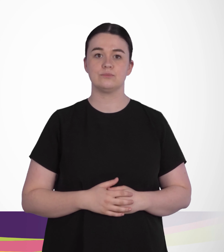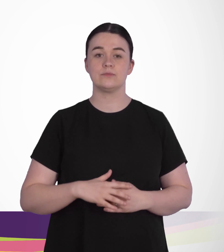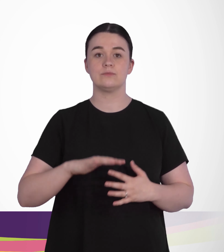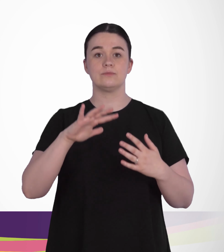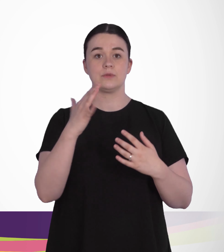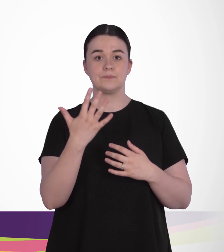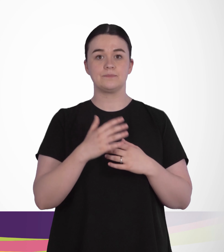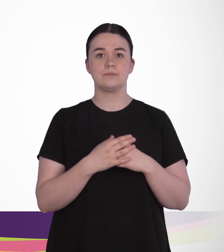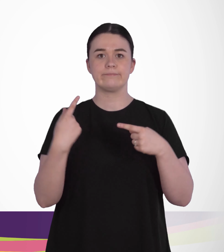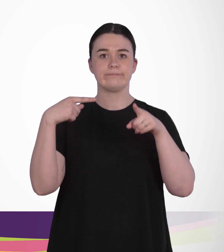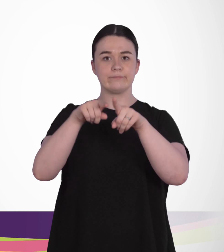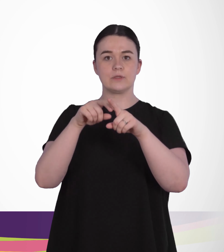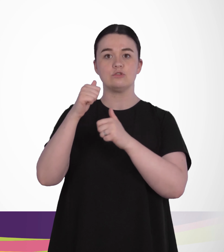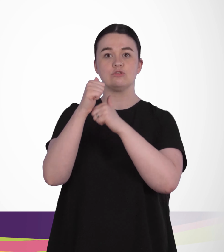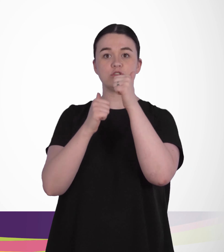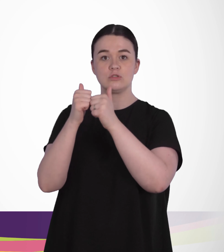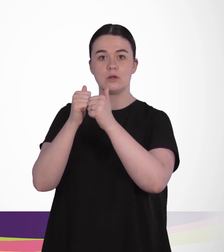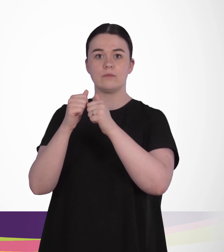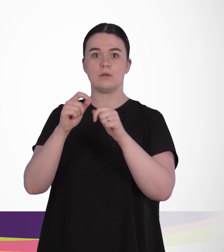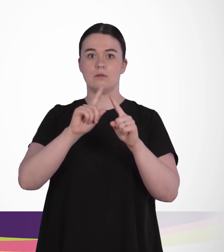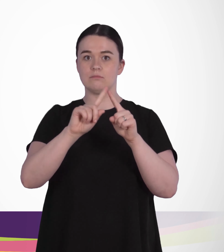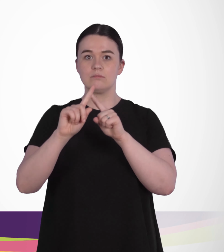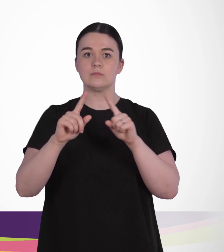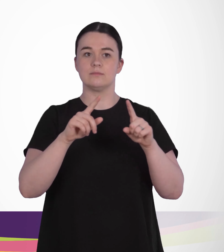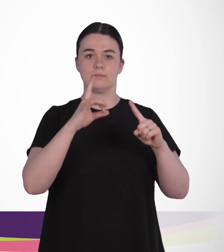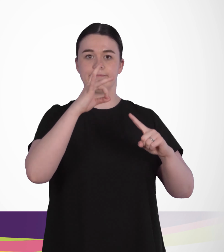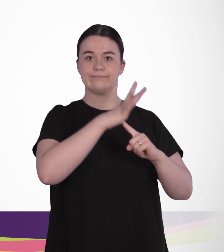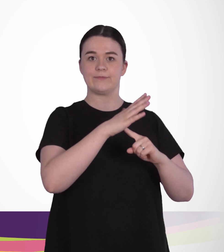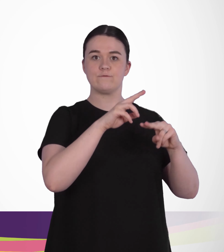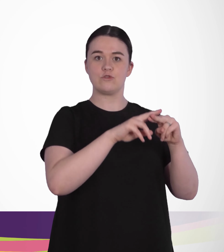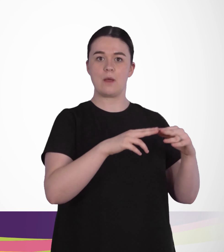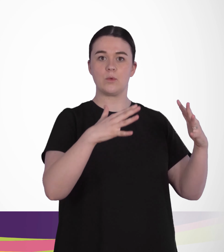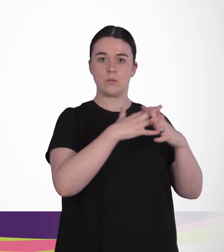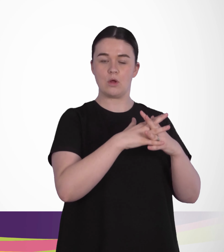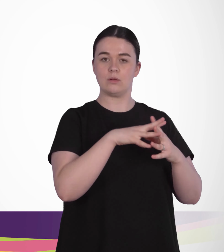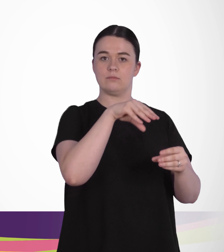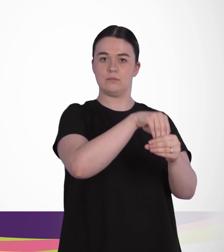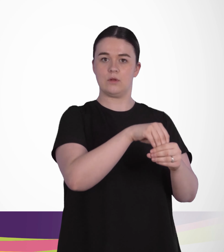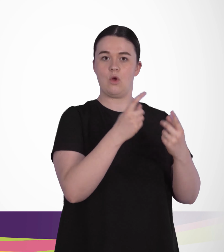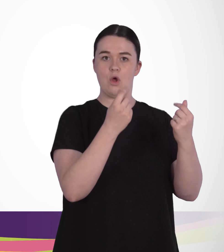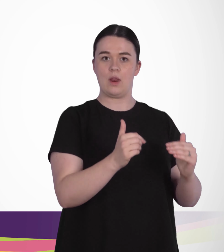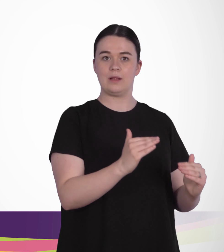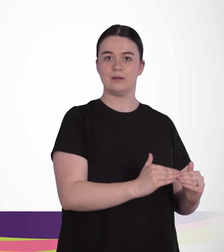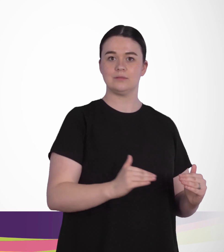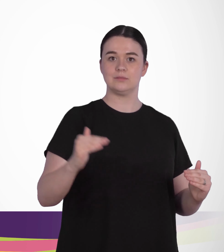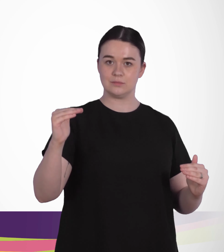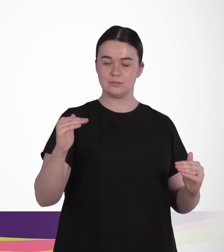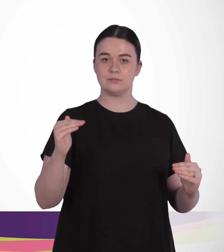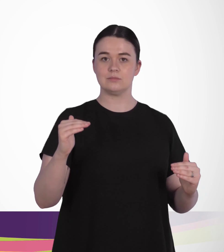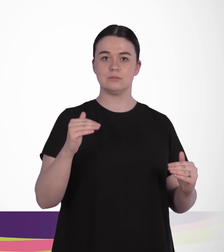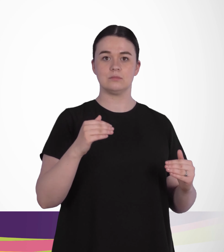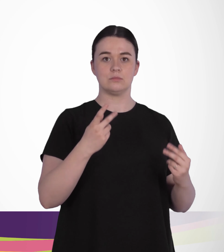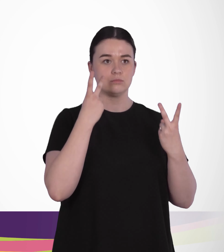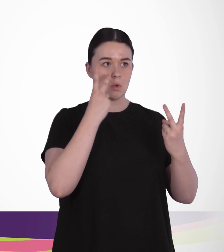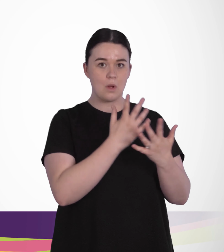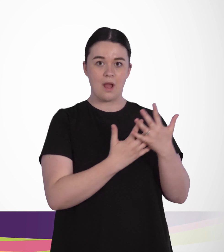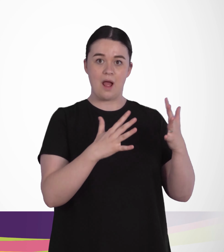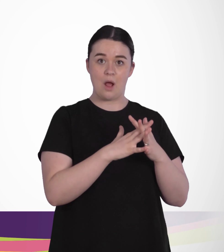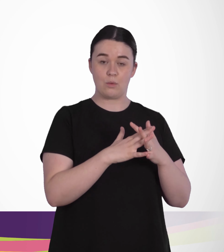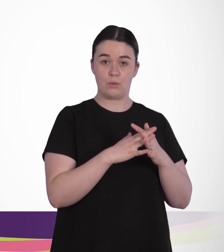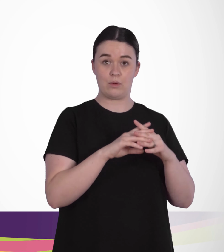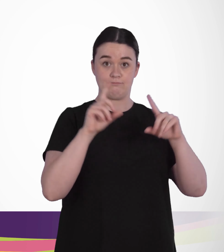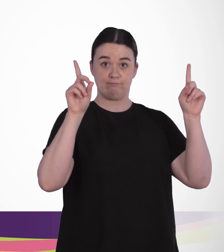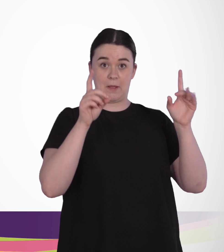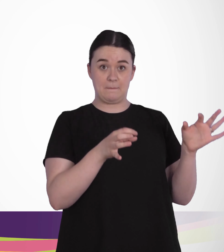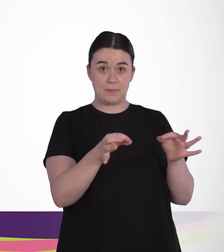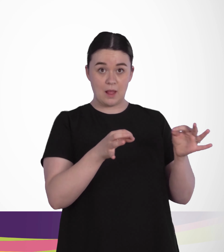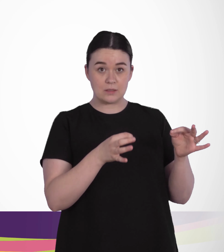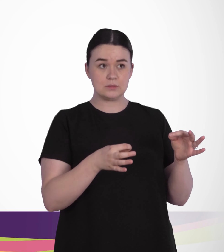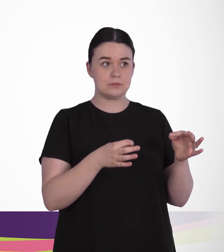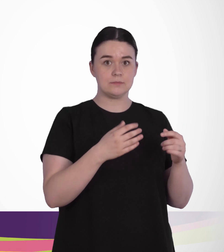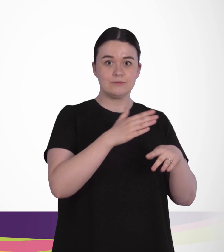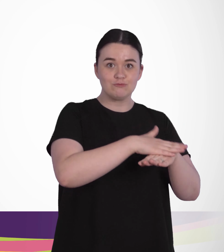• Aligning with the structure of other key frameworks in the early years and demonstrating how existing plans and